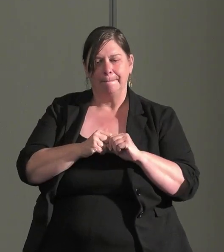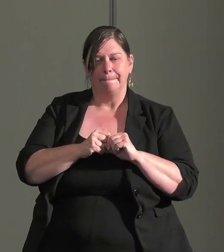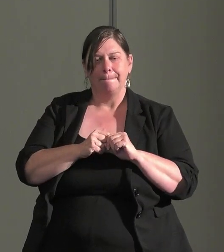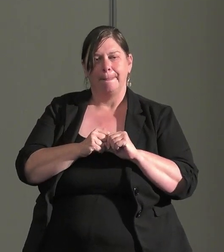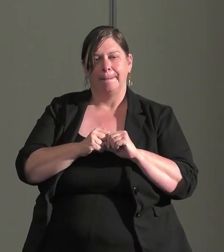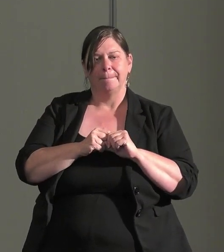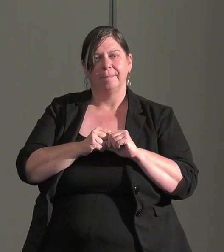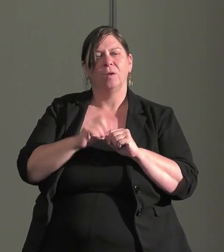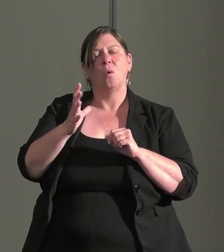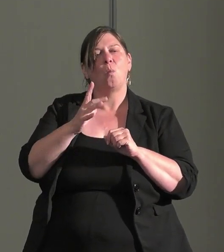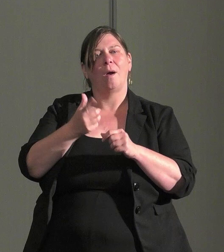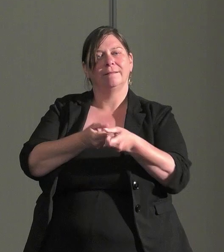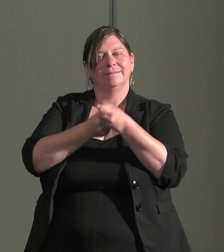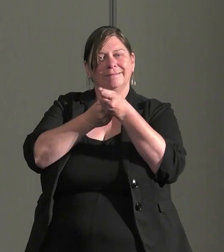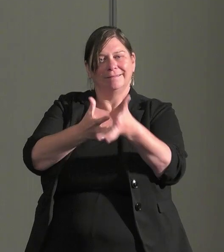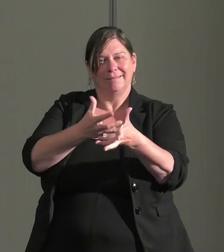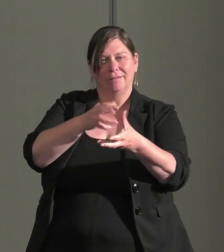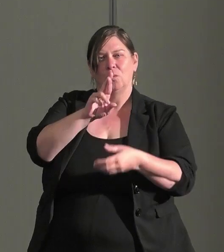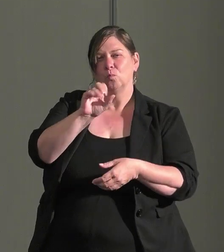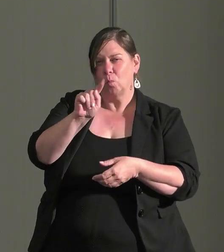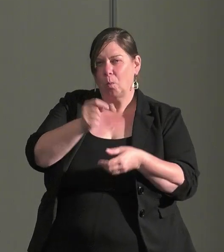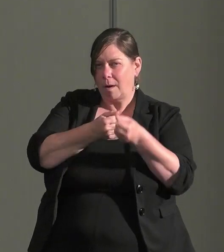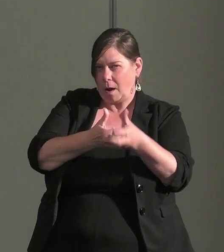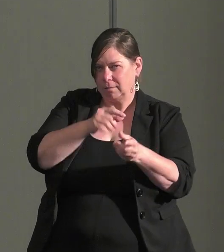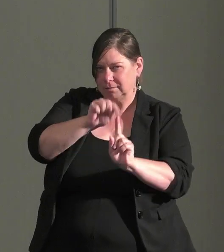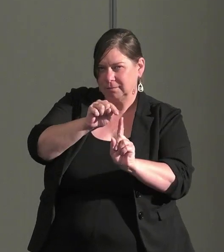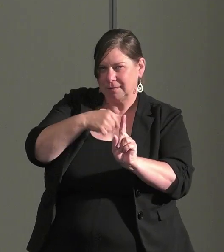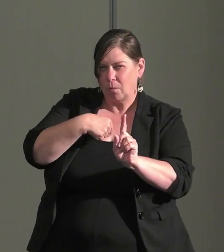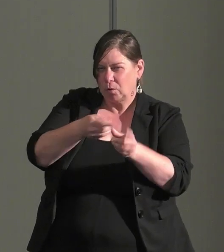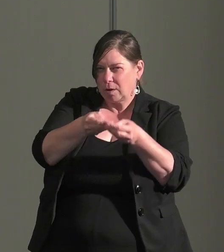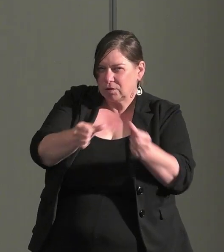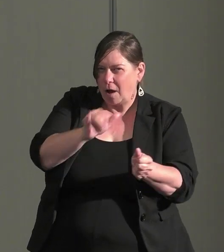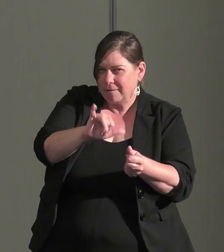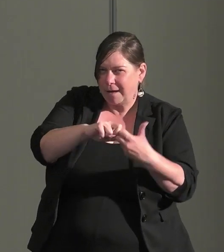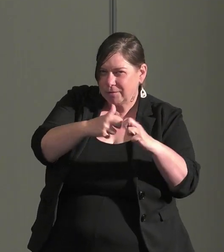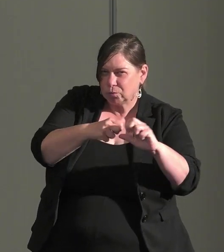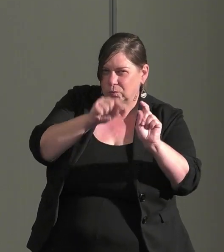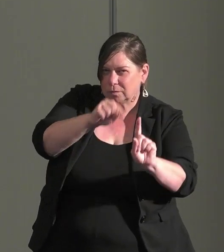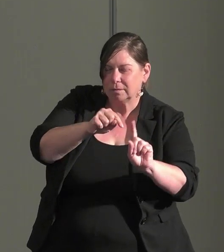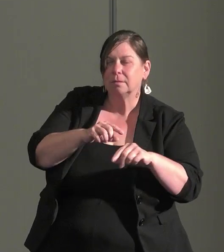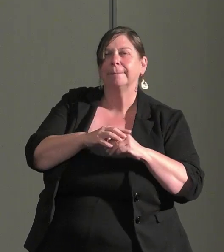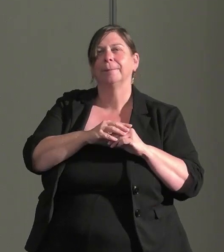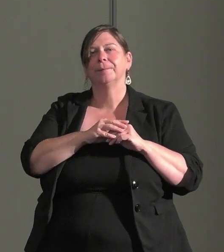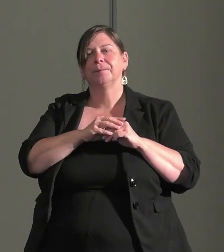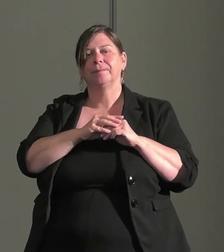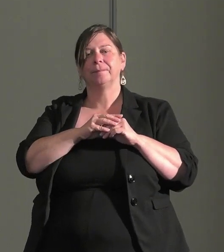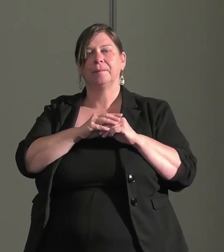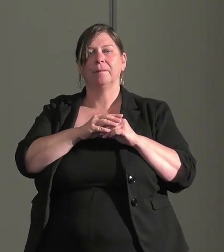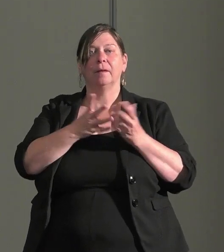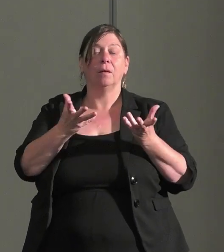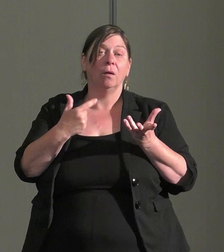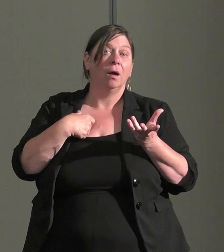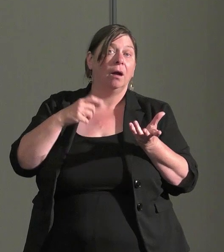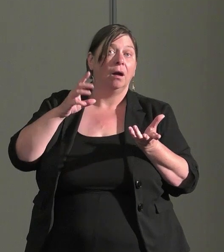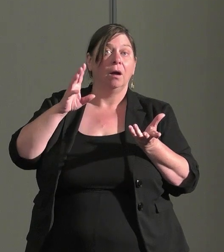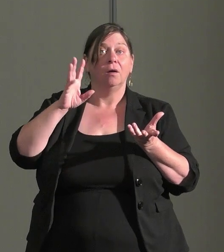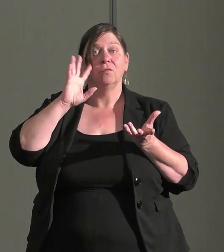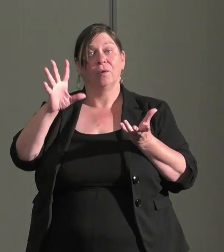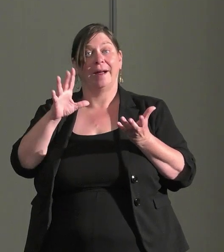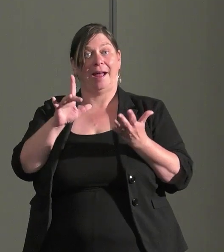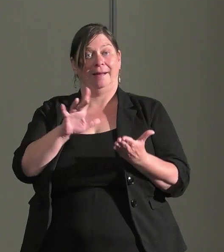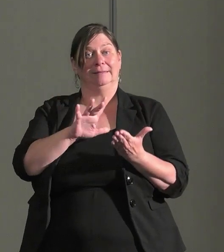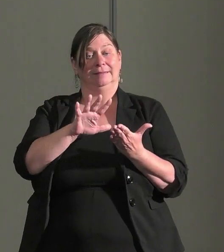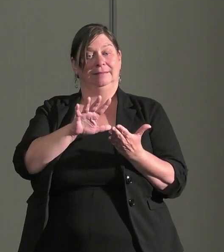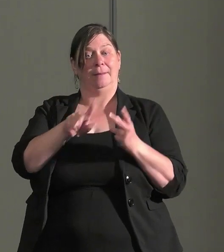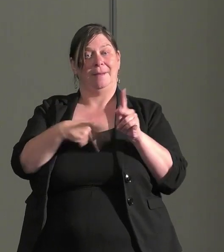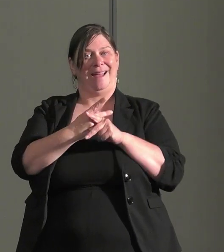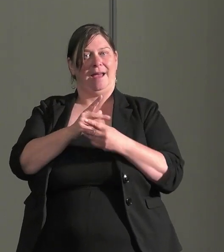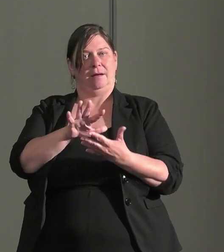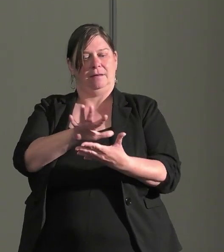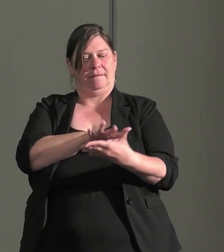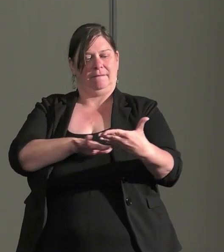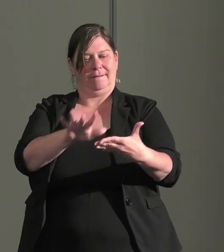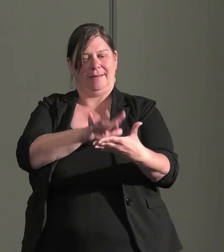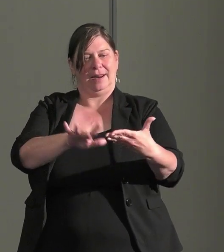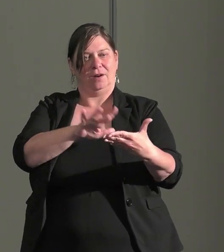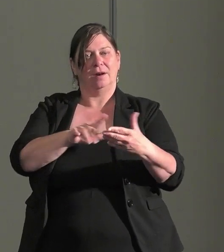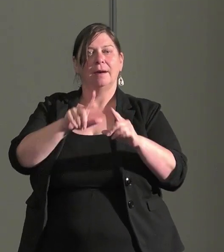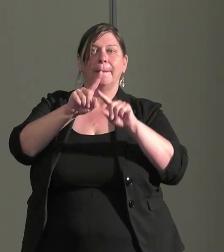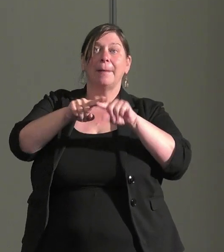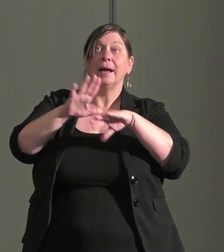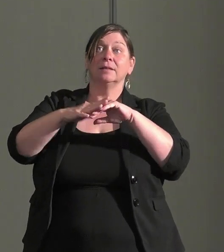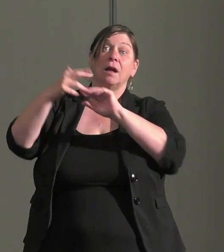root cause? That we're trying to solve? Is it we need to create interface based on a regulation.